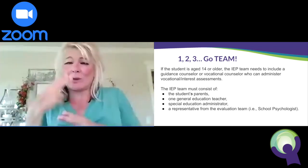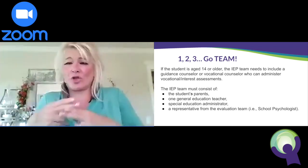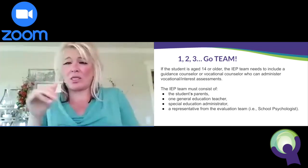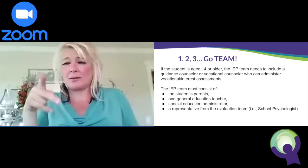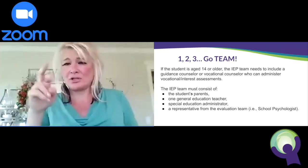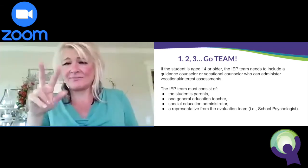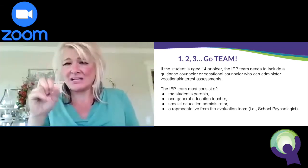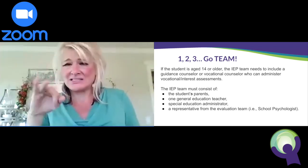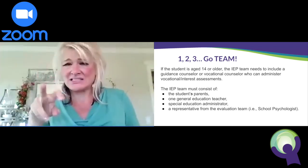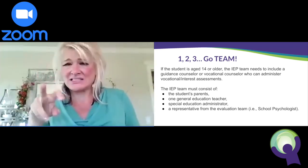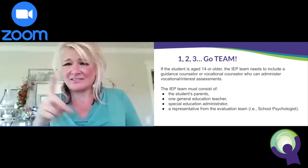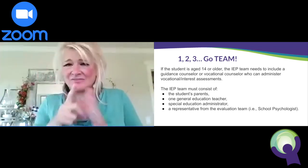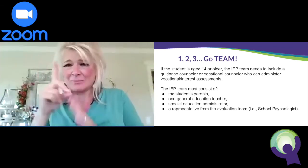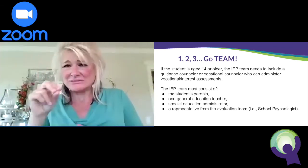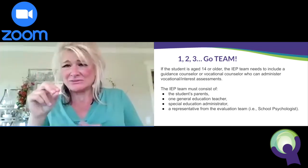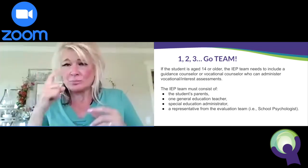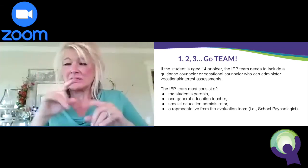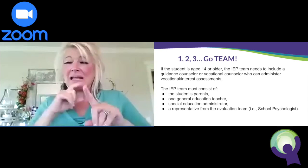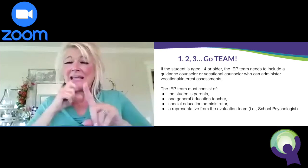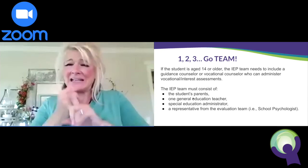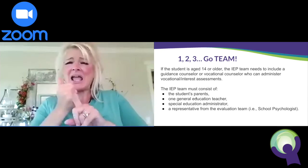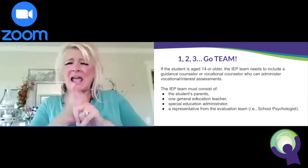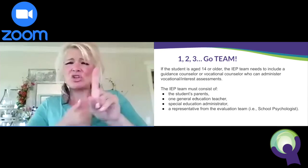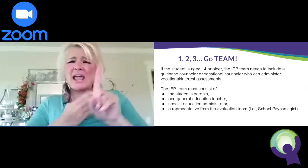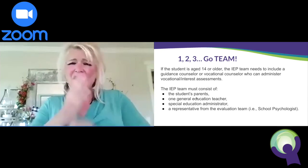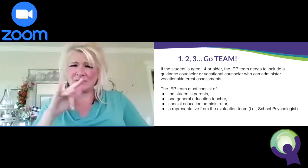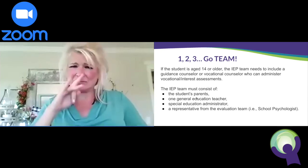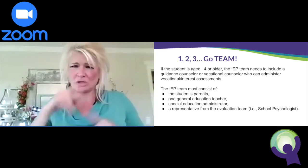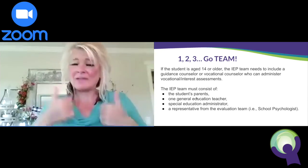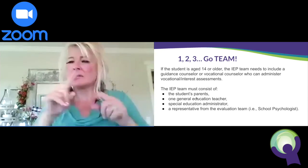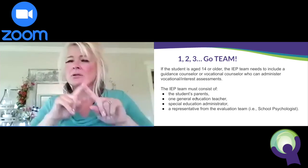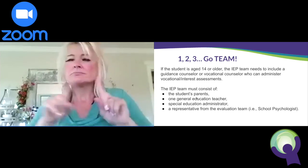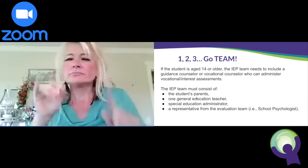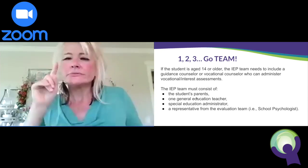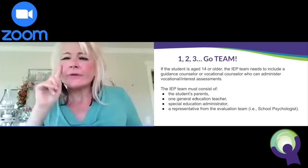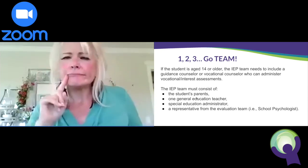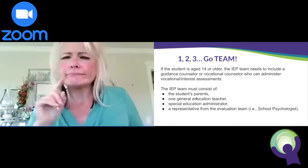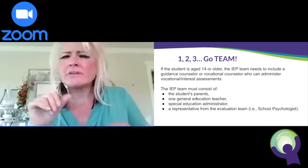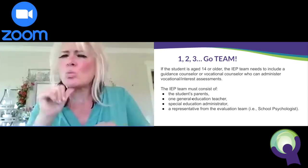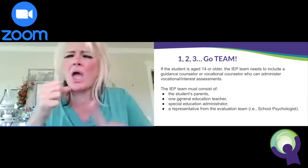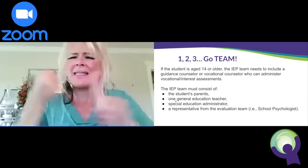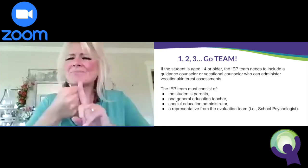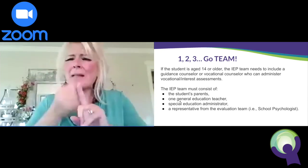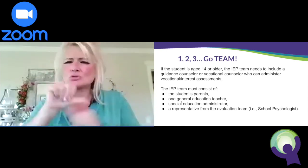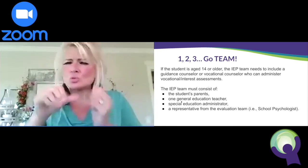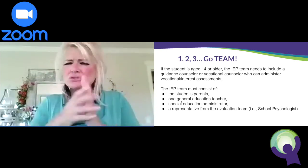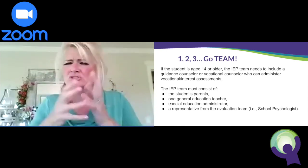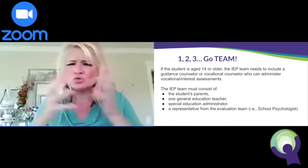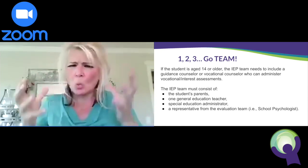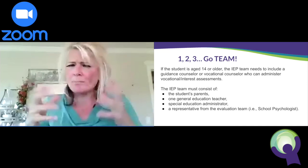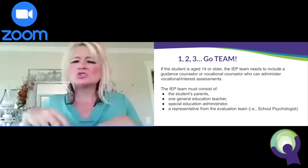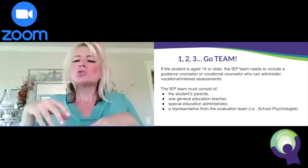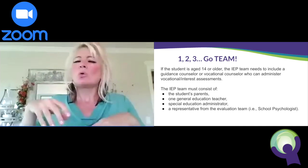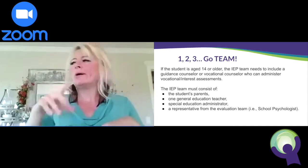happened at home and really considering their development and